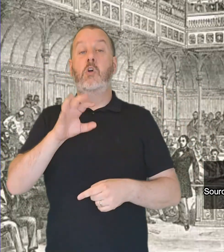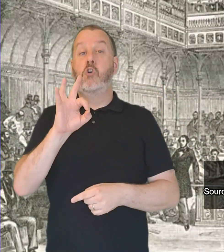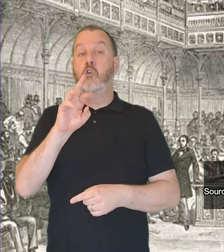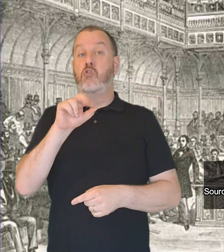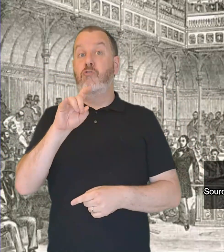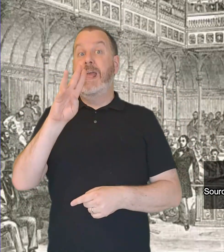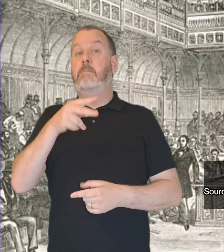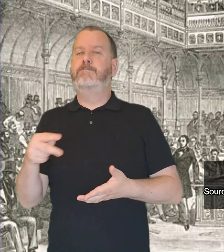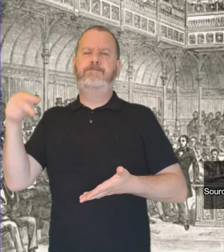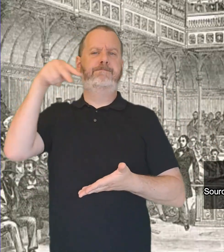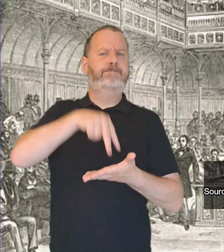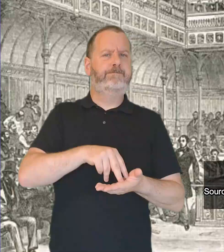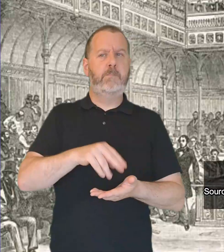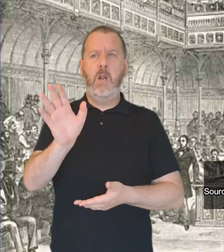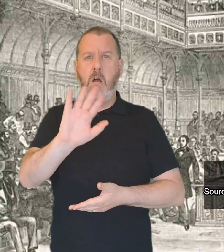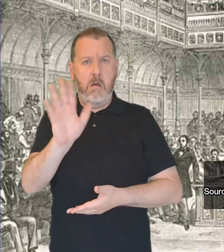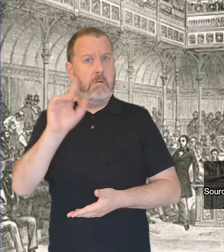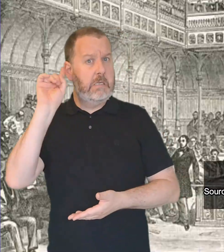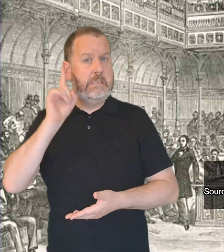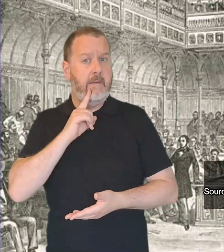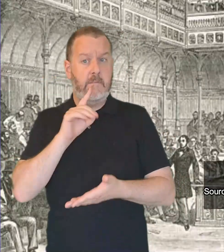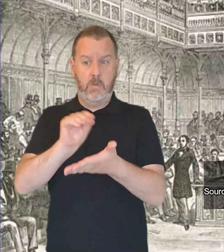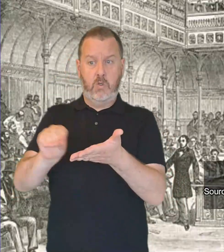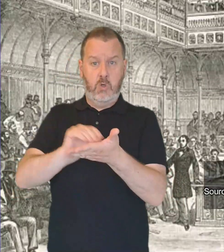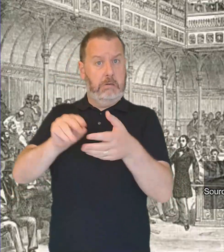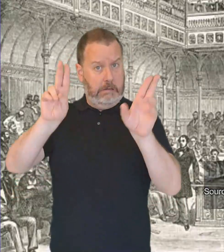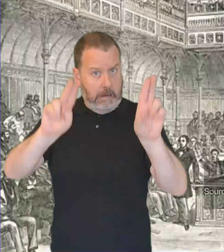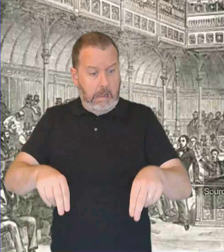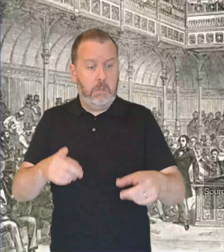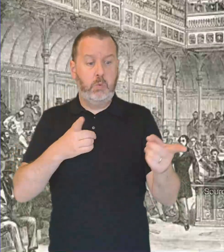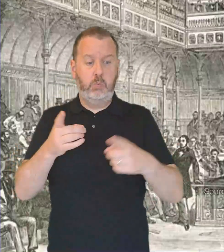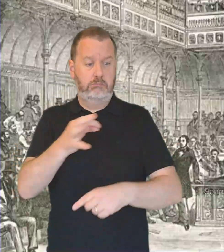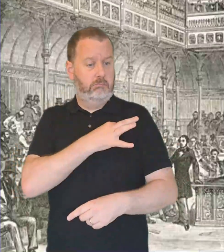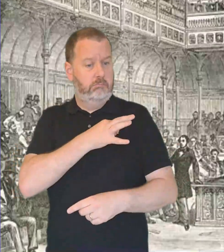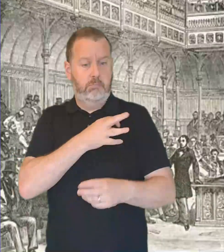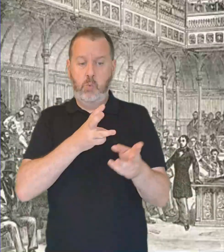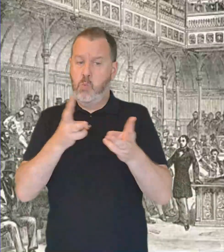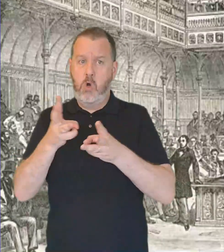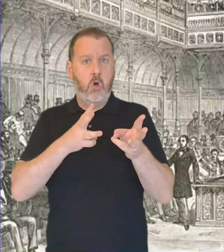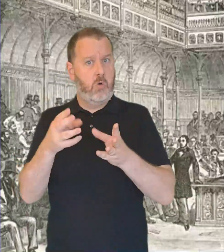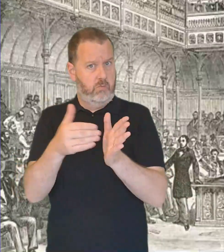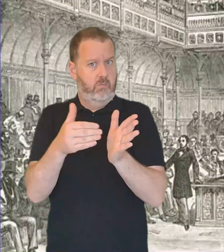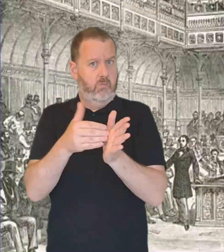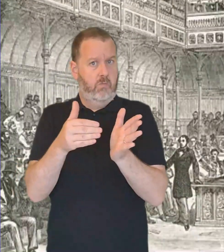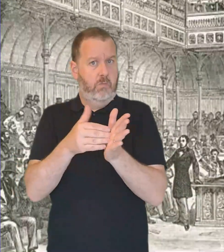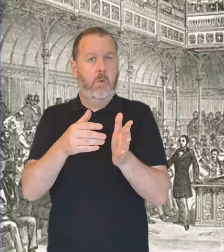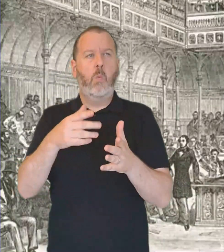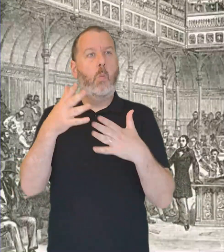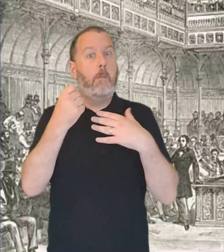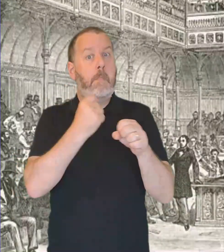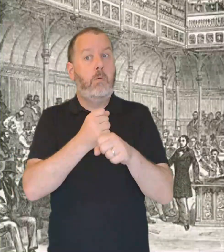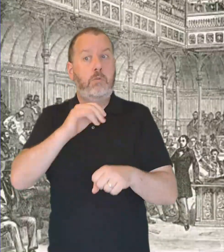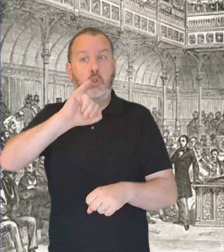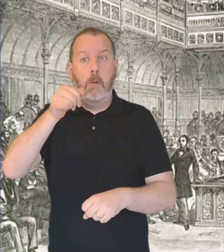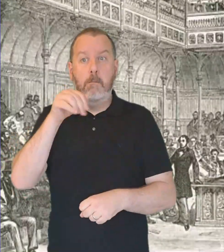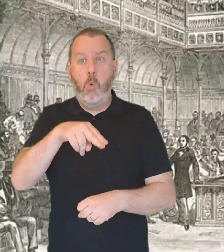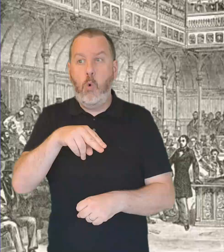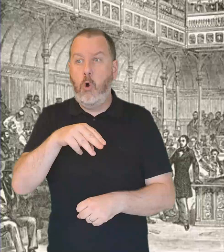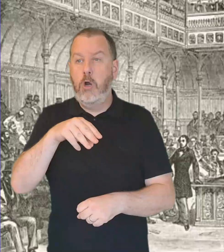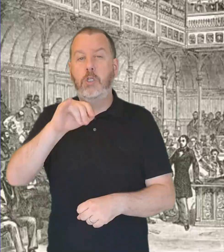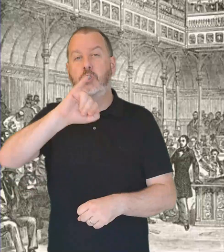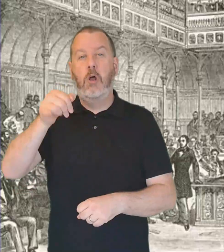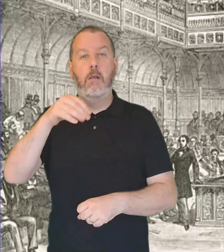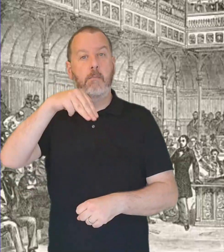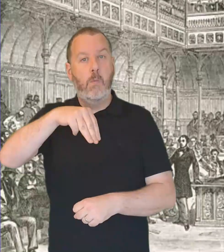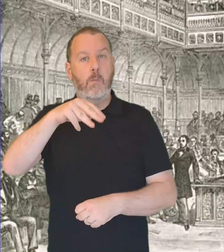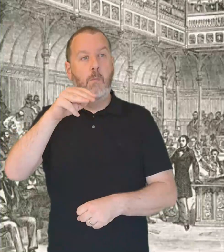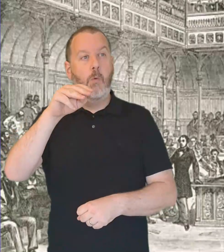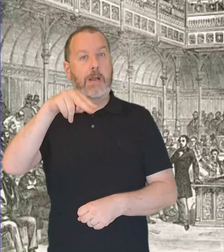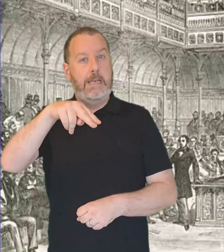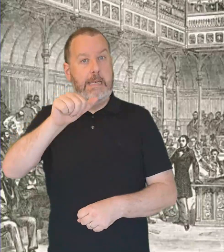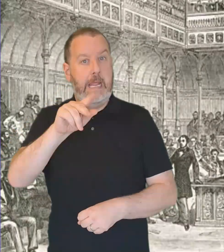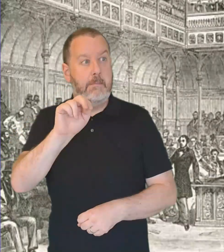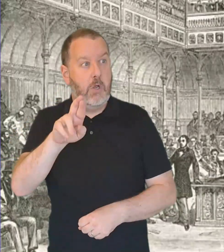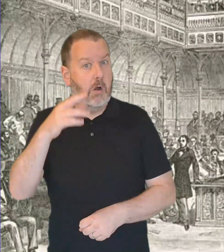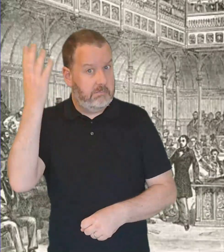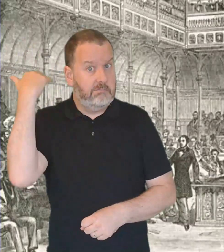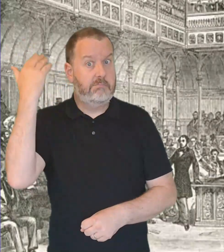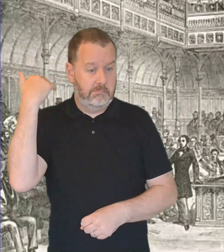Graham mentioned John Moore and described him as "one of the most distinguished civil servants",